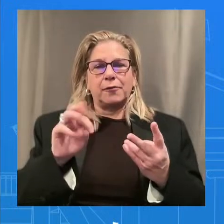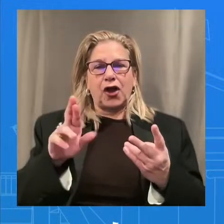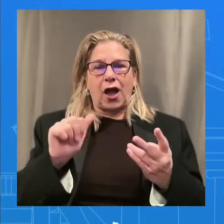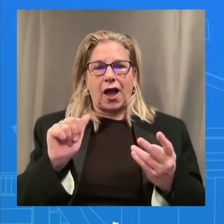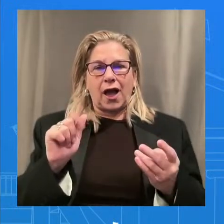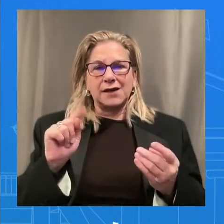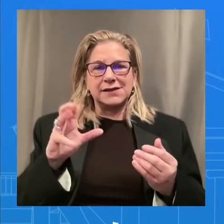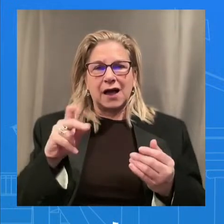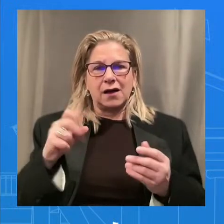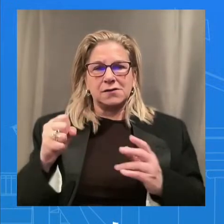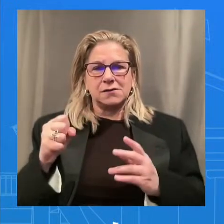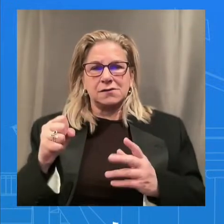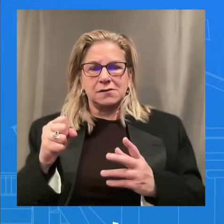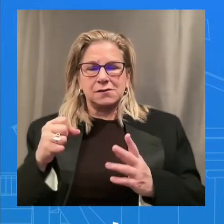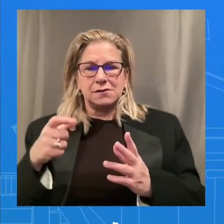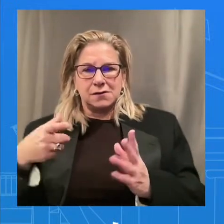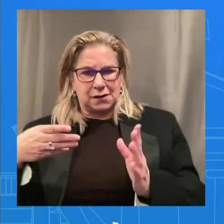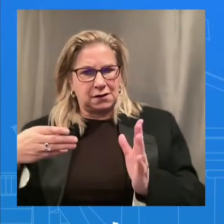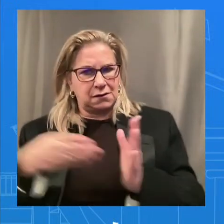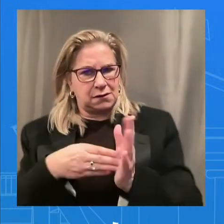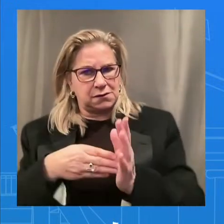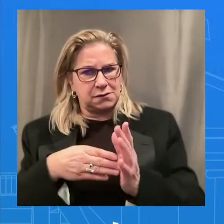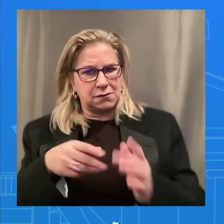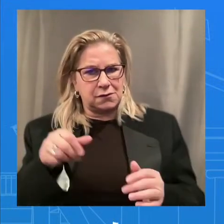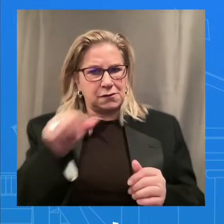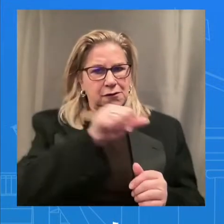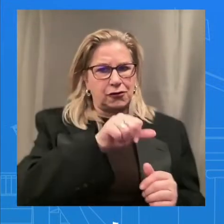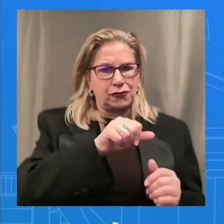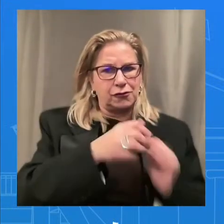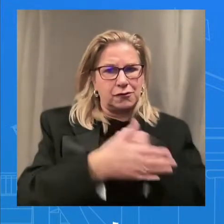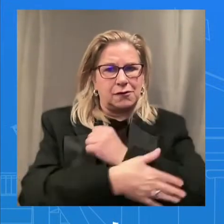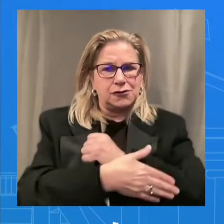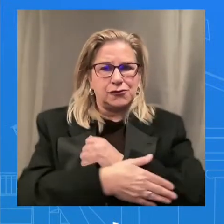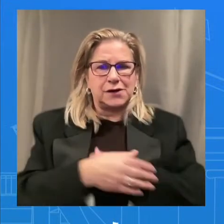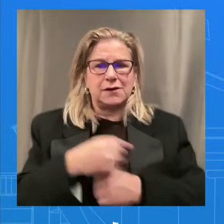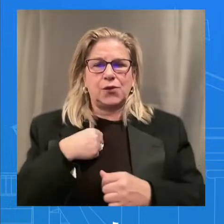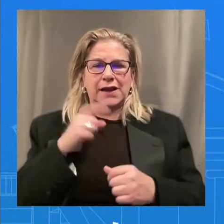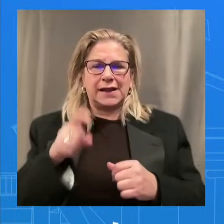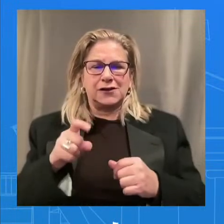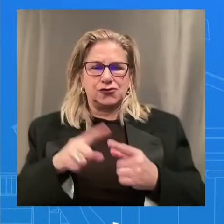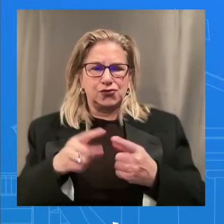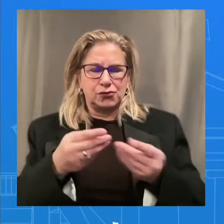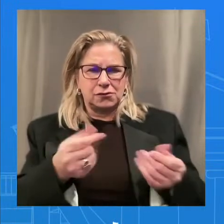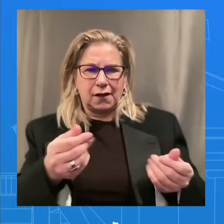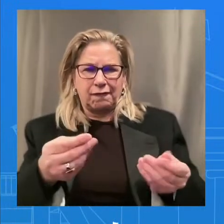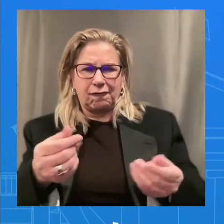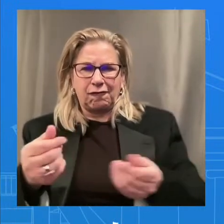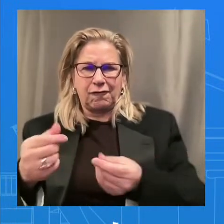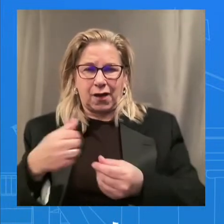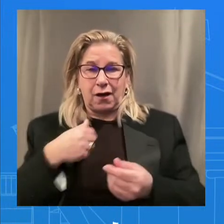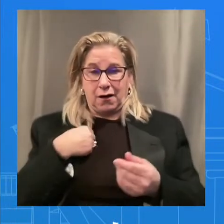Finally, there are also important initiatives that the next team should carry forward, in our view, that have a strong bipartisan foundation